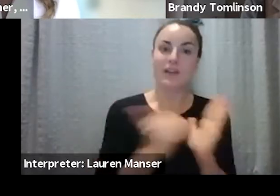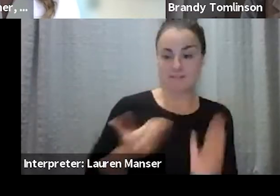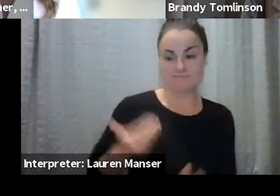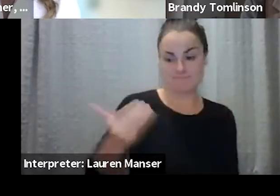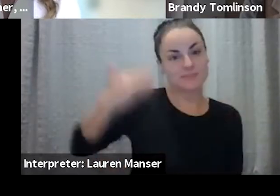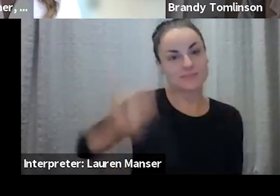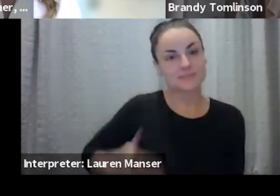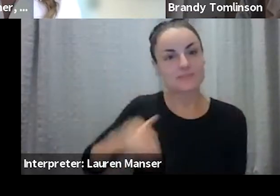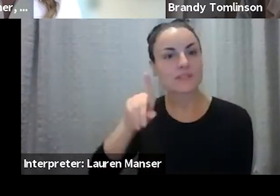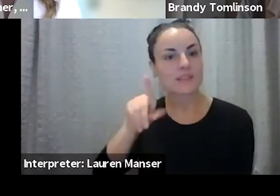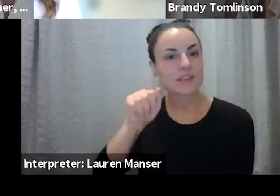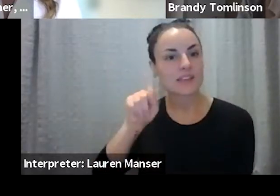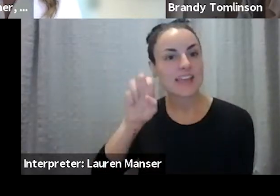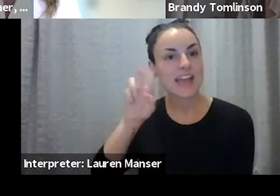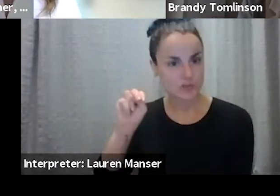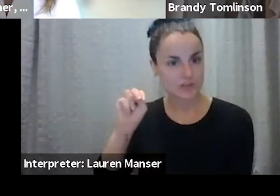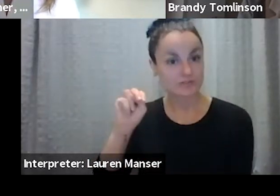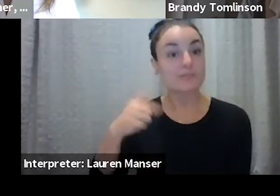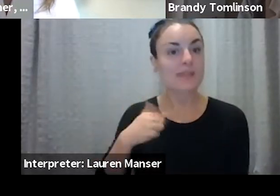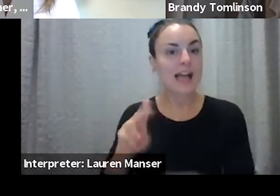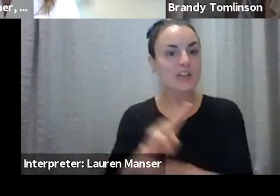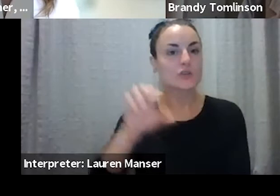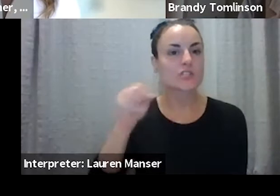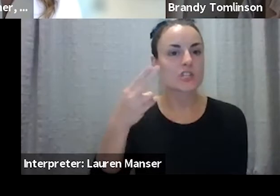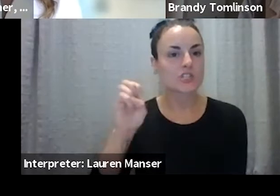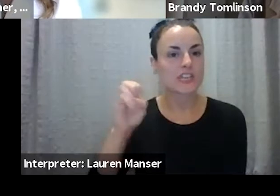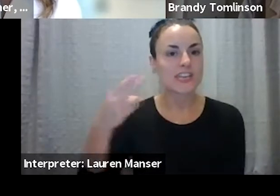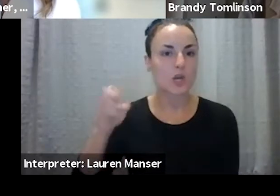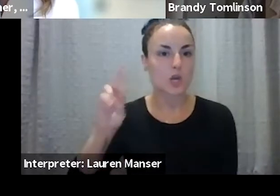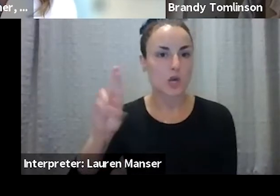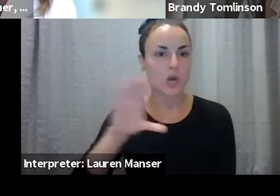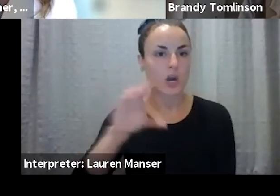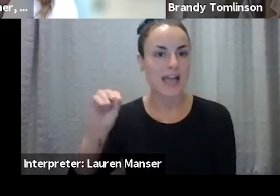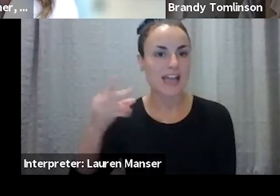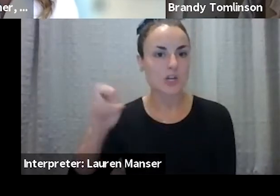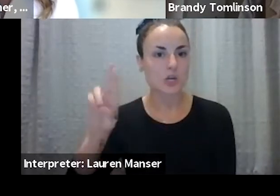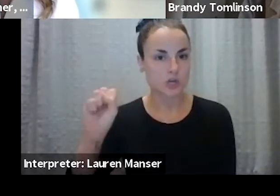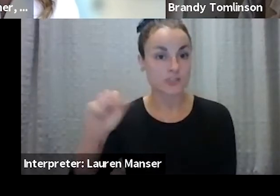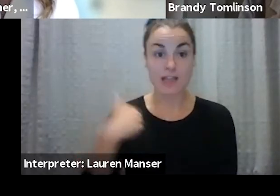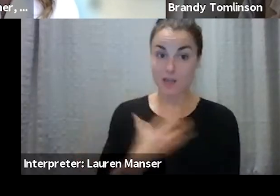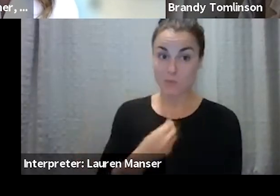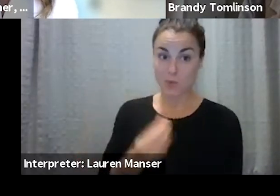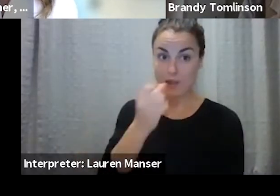I use the pronouns she, her and hers, and I am a white woman with brown hair,